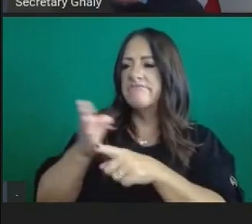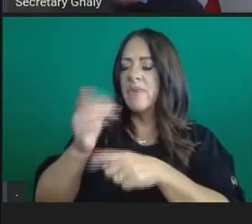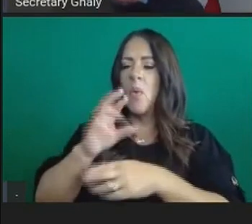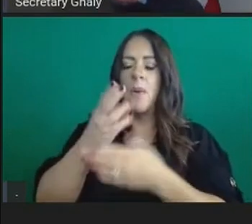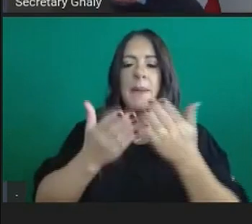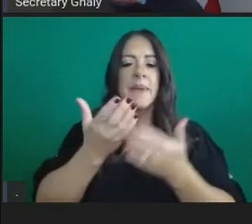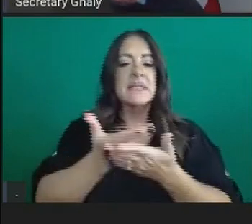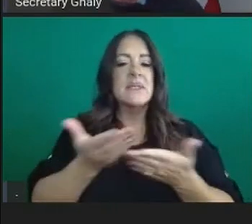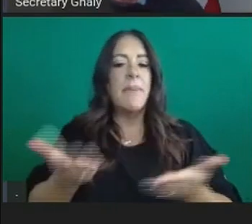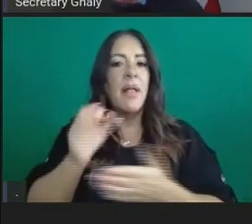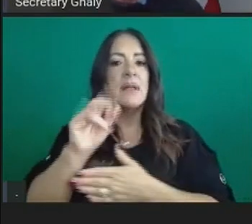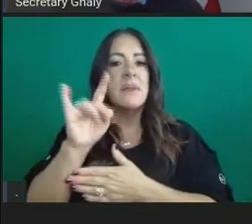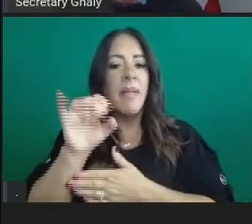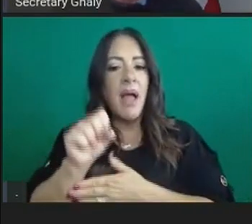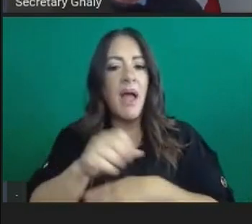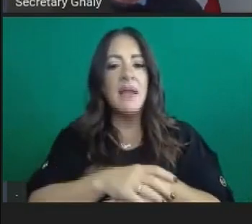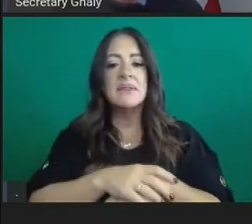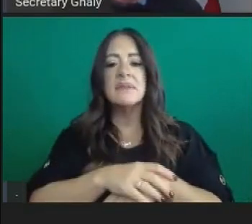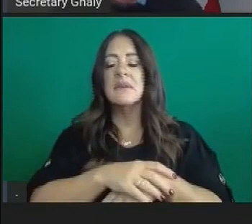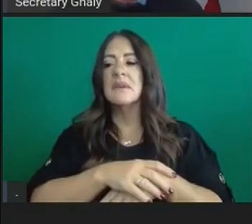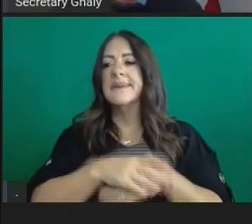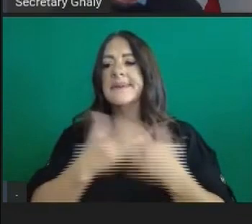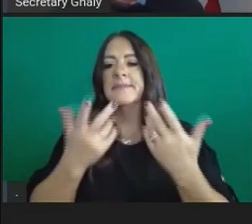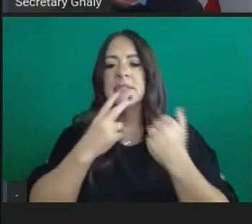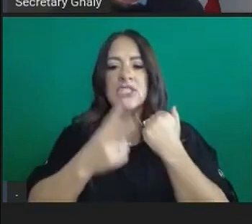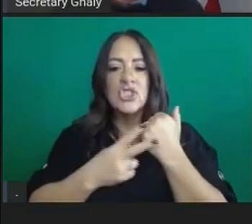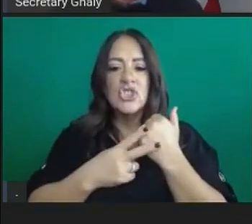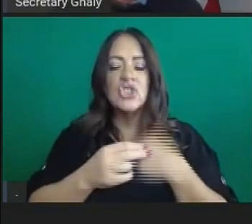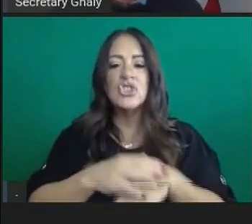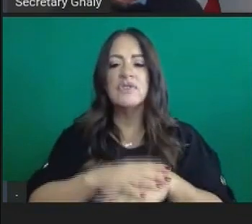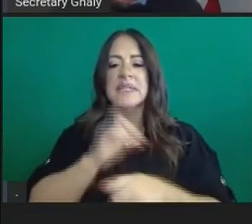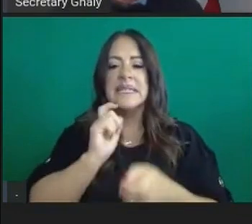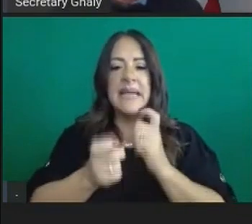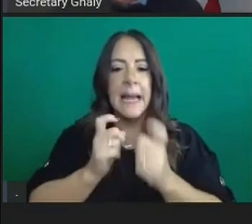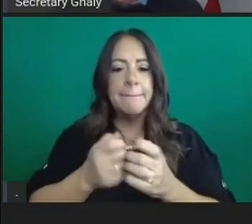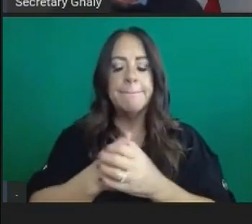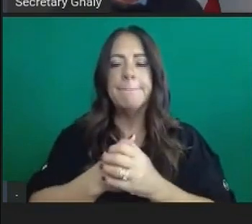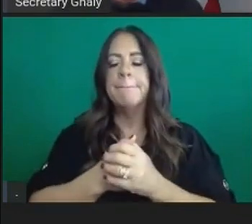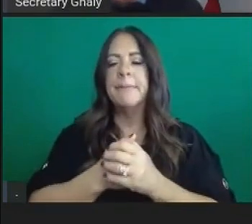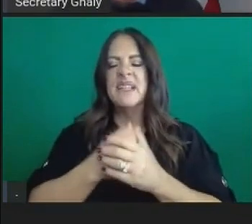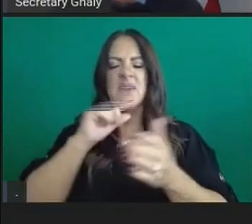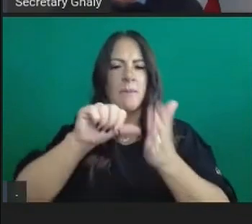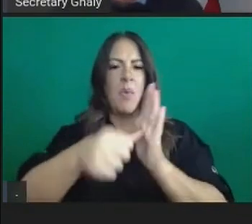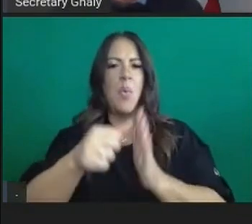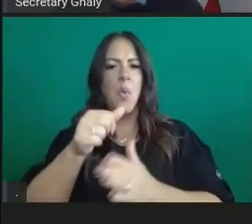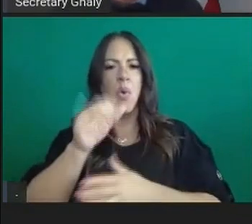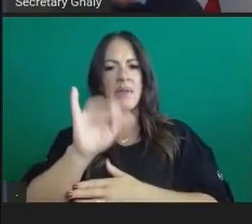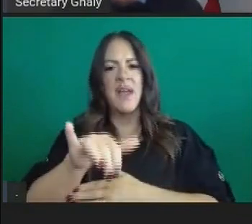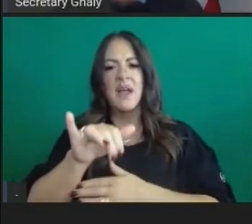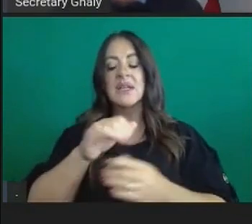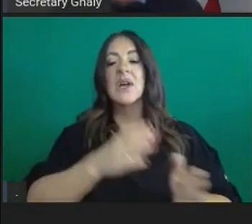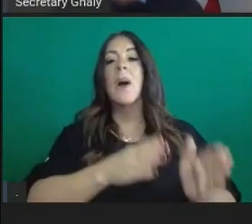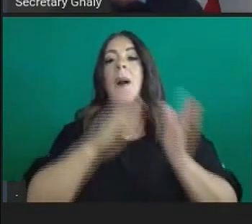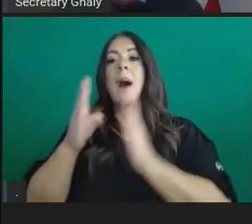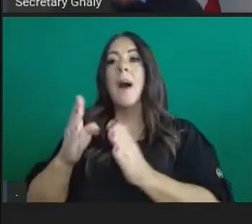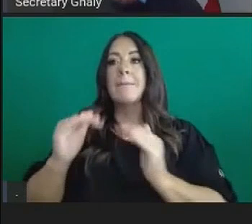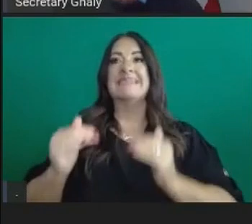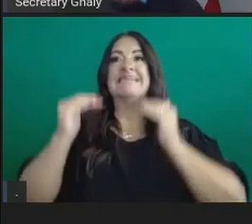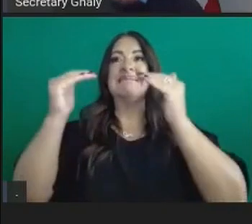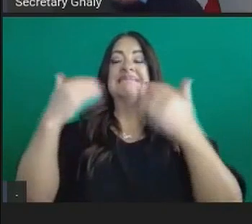HOSPITAL, THAT THEY AREN'T USUALLY FOUND IN STAFF OR DIFFERENT CONFIGURATIONS. SUPPLIES AND I WILL USE THE